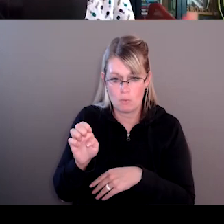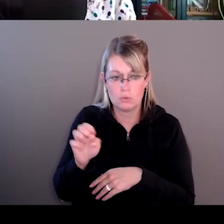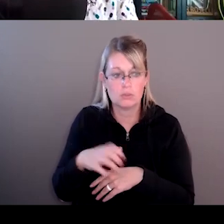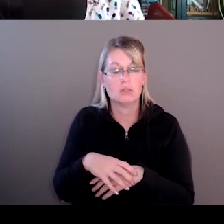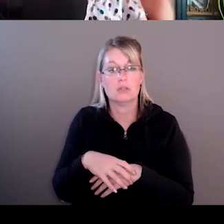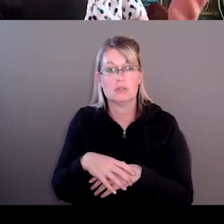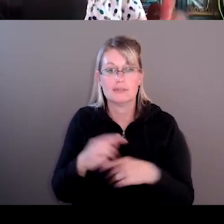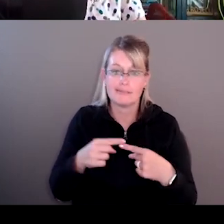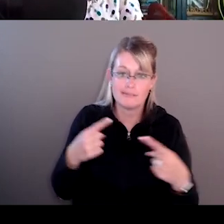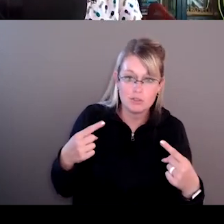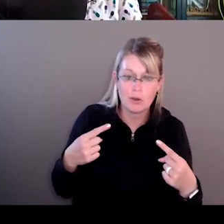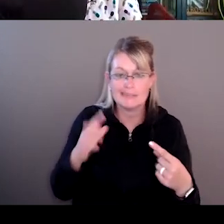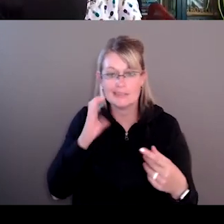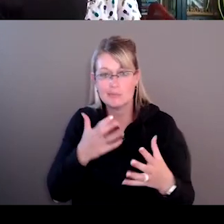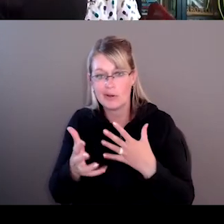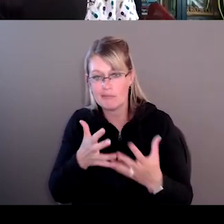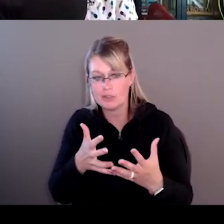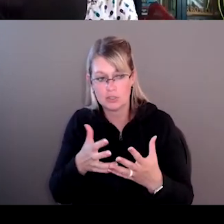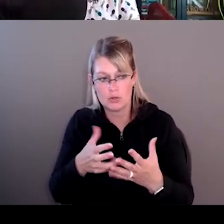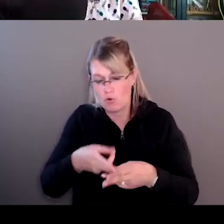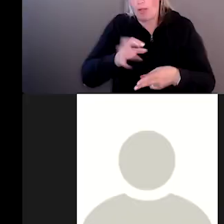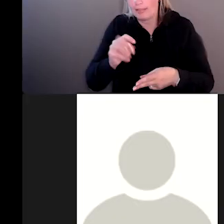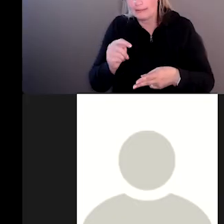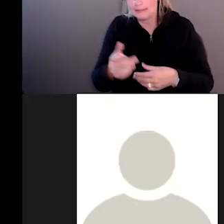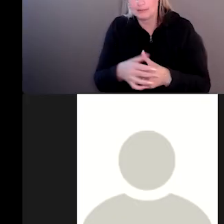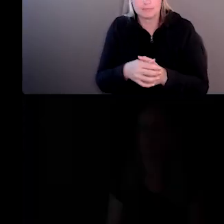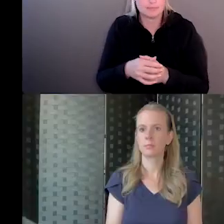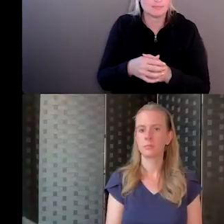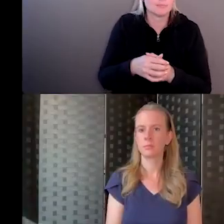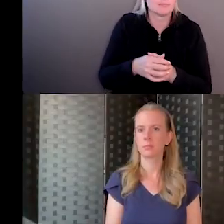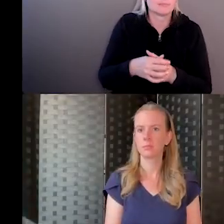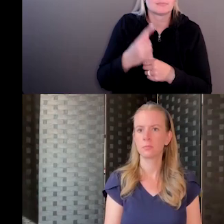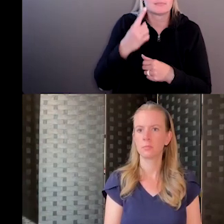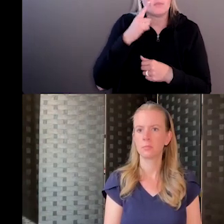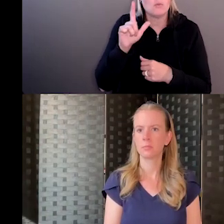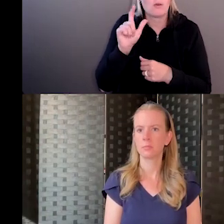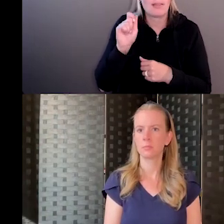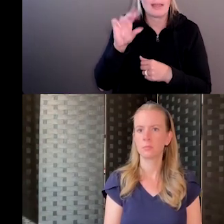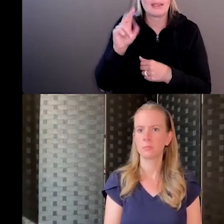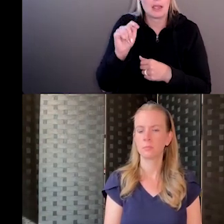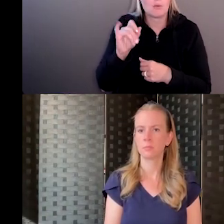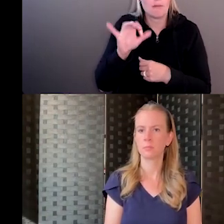contrast themes, however you refer to it. For the layout of the sort button, I use CSS grid